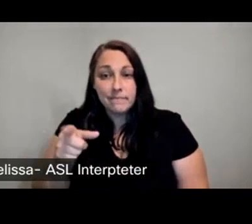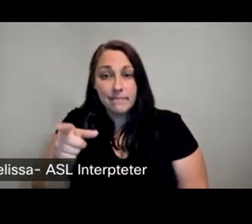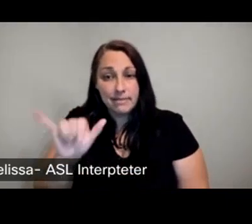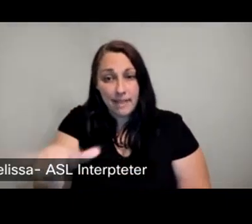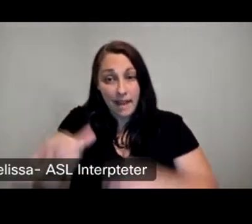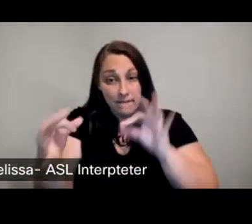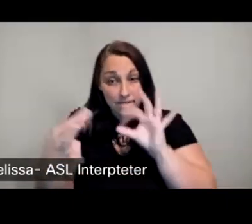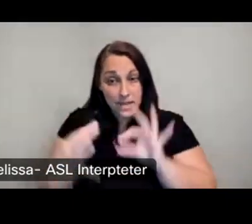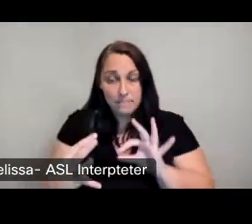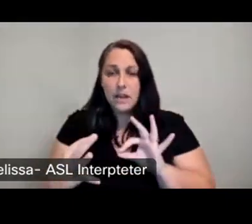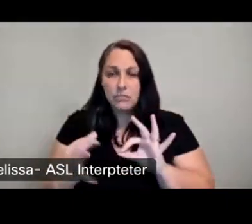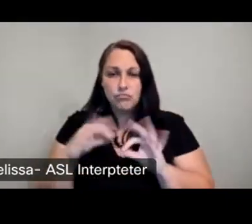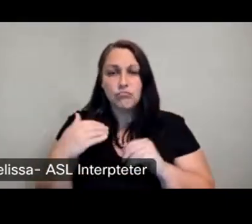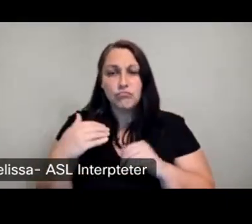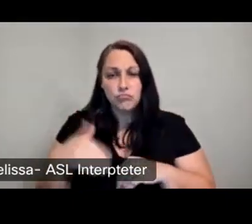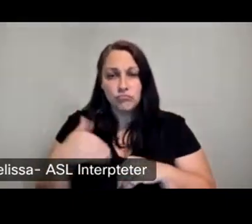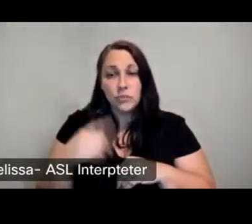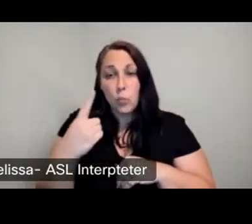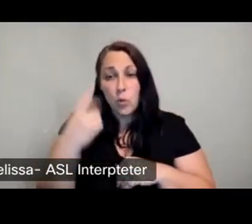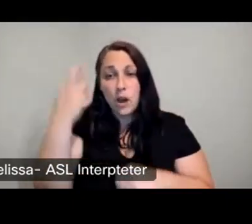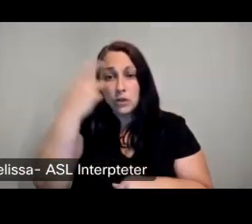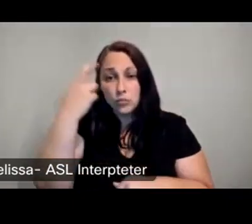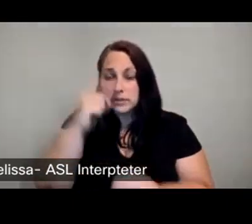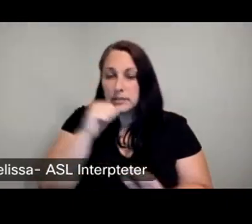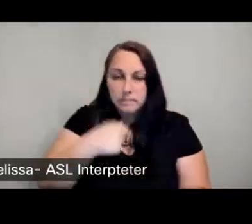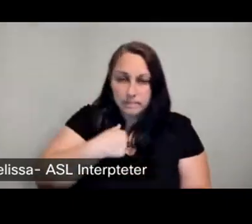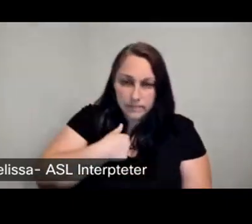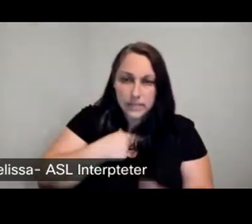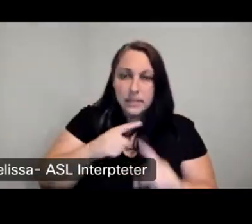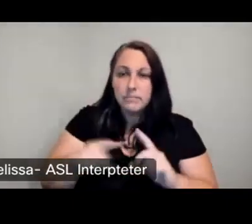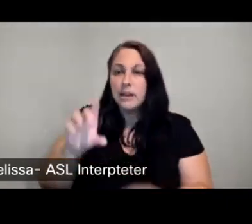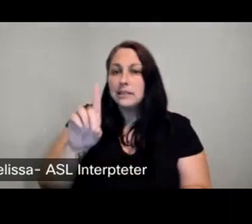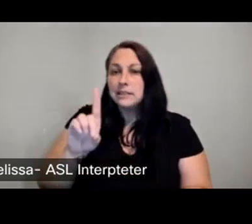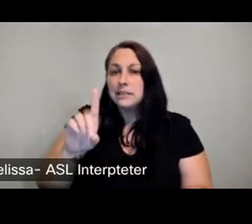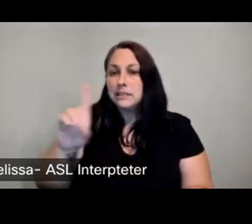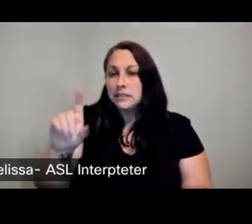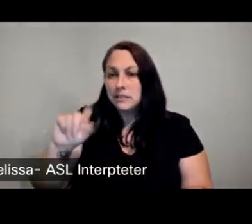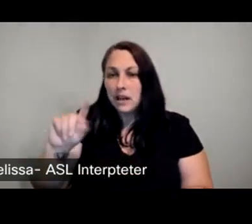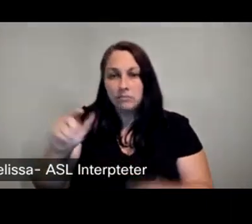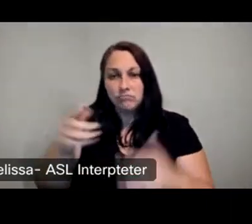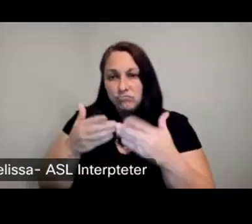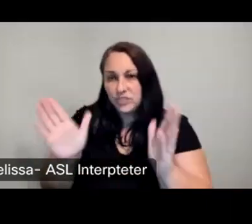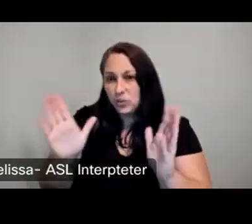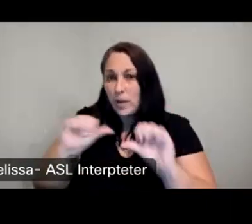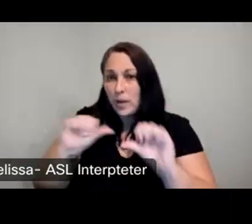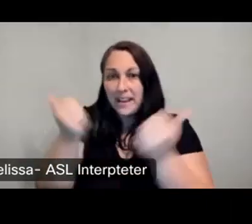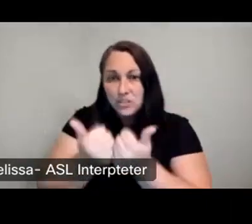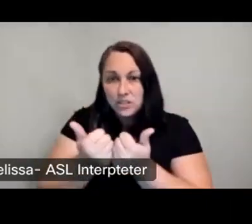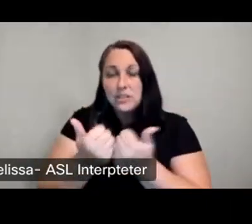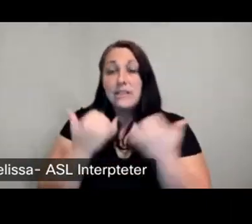um and I it's not only me it's uh you know DDOT as an agency has shifted to not only